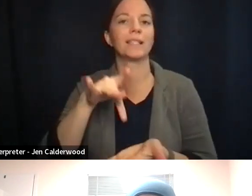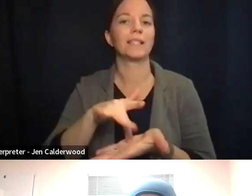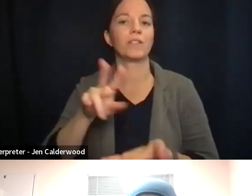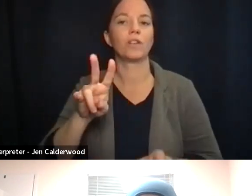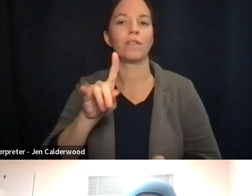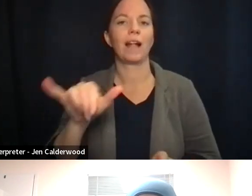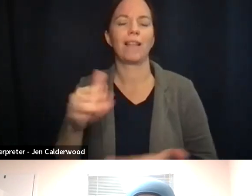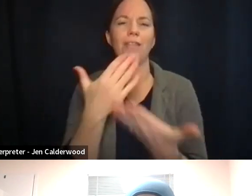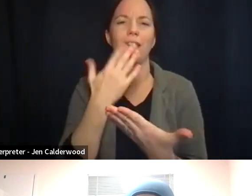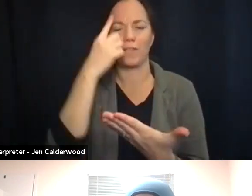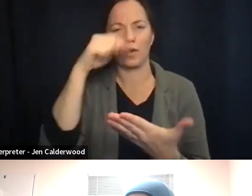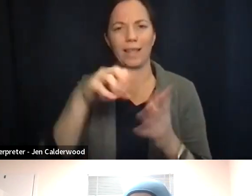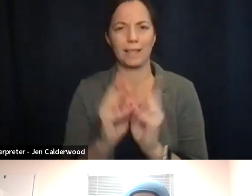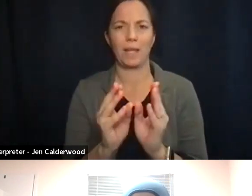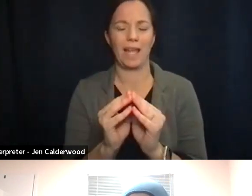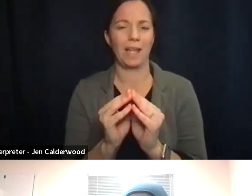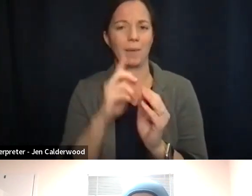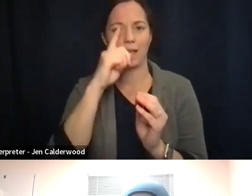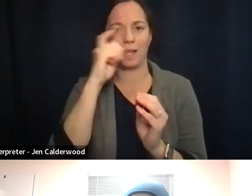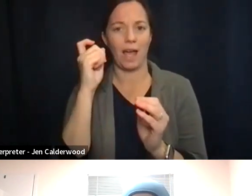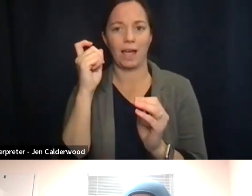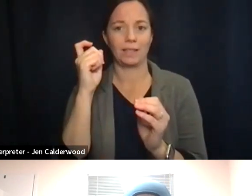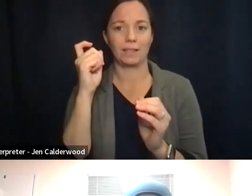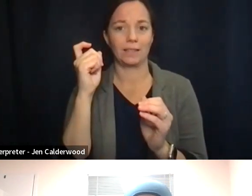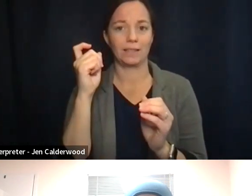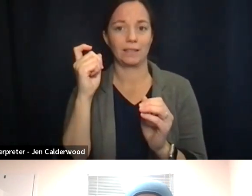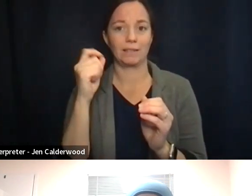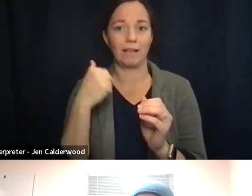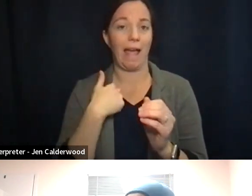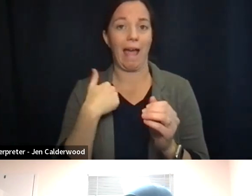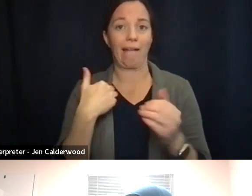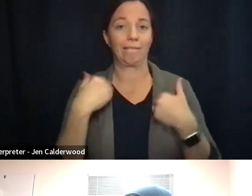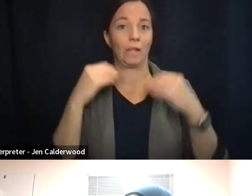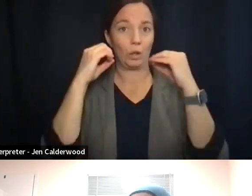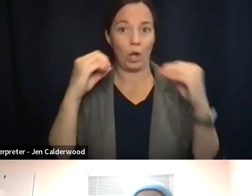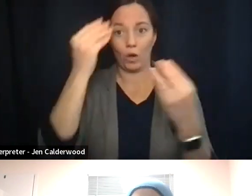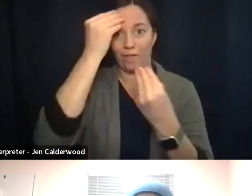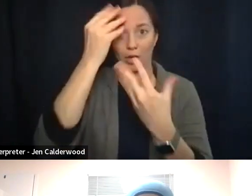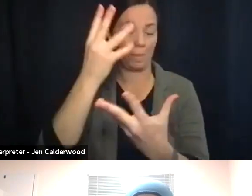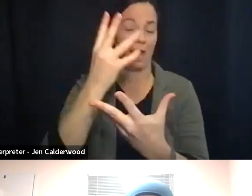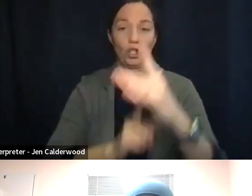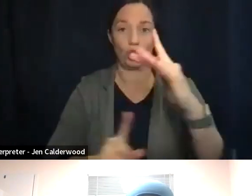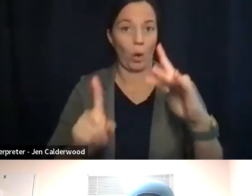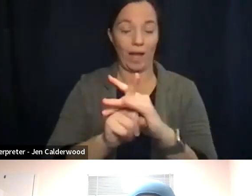Hi I'm systems change ad in California? Snell valley. Through for holding this meeting. Advocate with drilling California in the Central Valley, and thank you for holding this meeting because I hadn't.